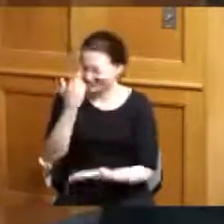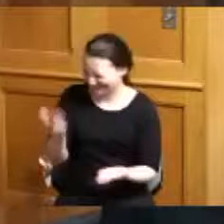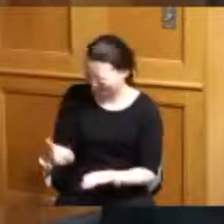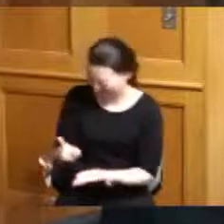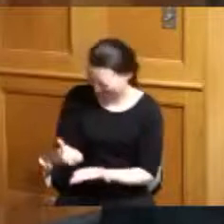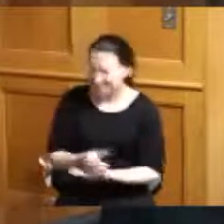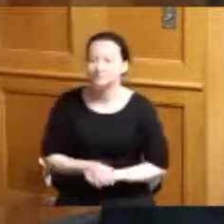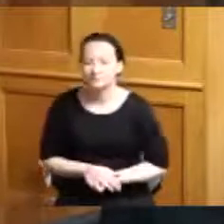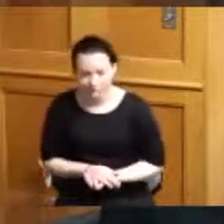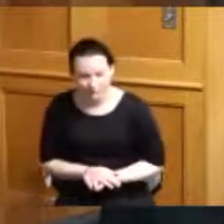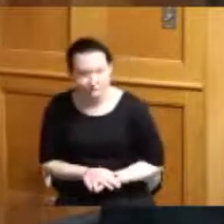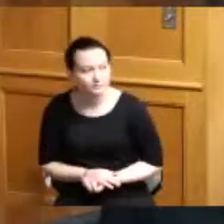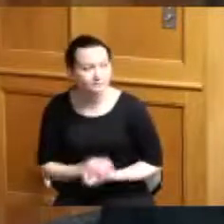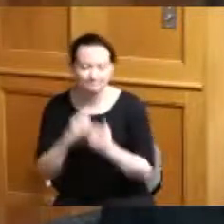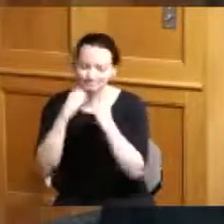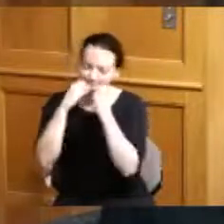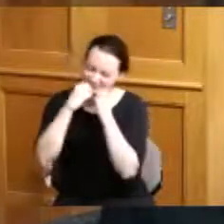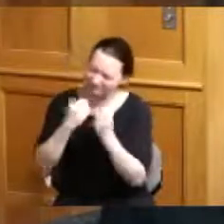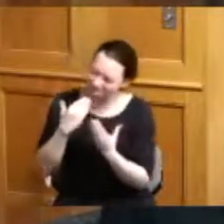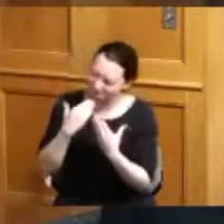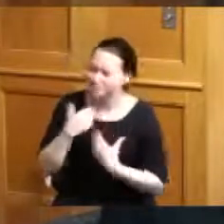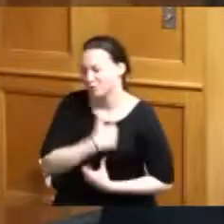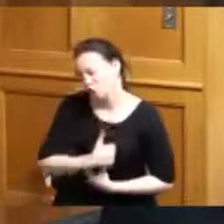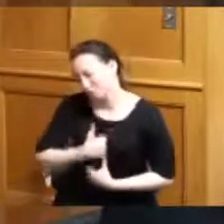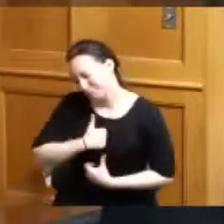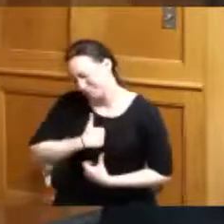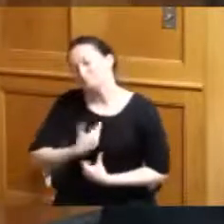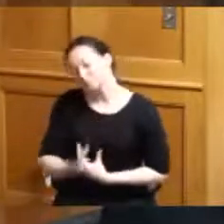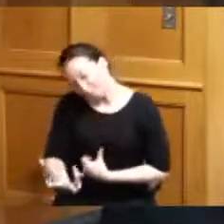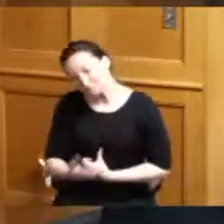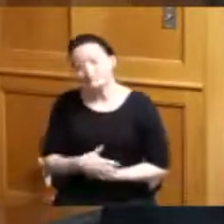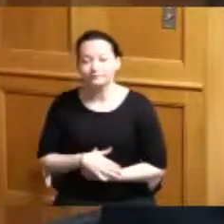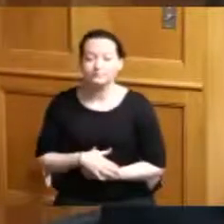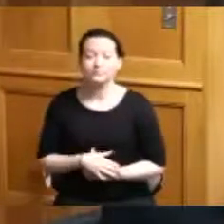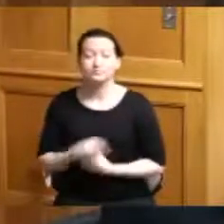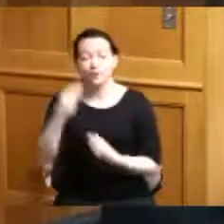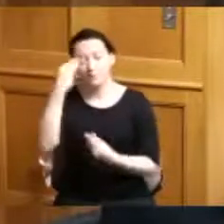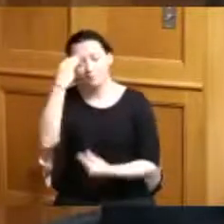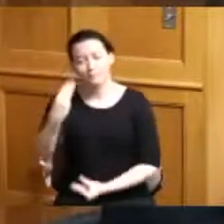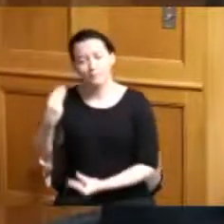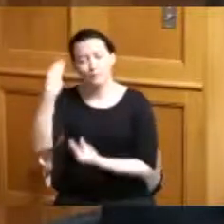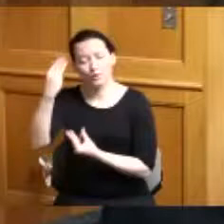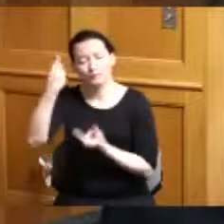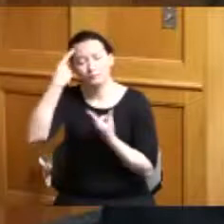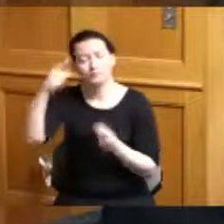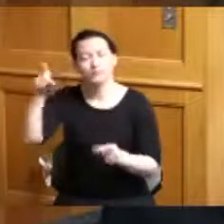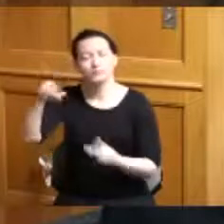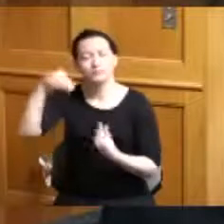you know our sincerest condolences to you so it's a memorial proclamation in honor of mental health